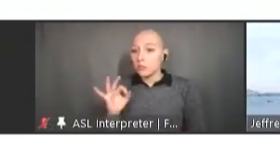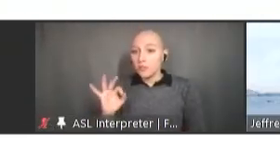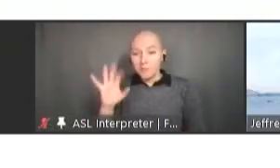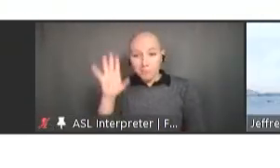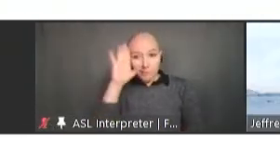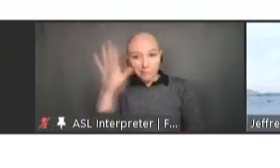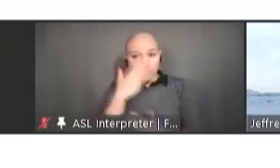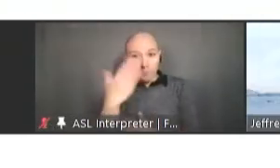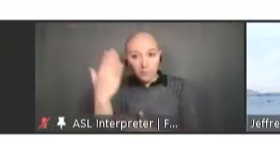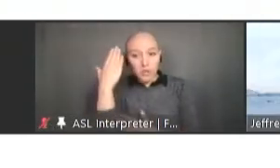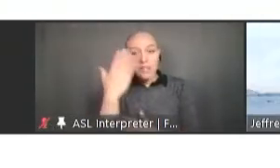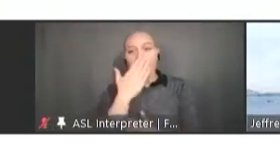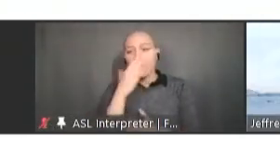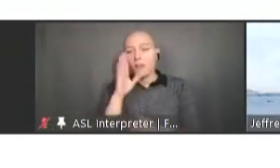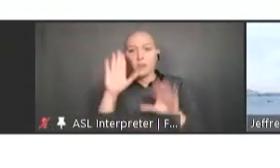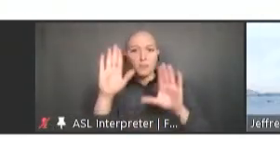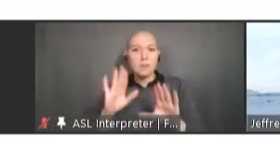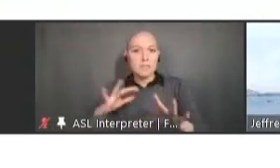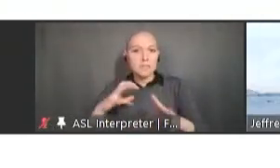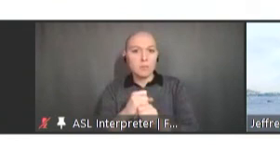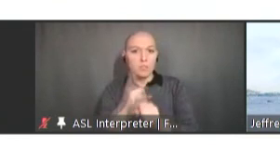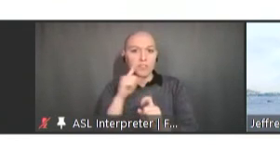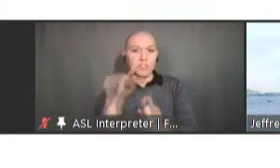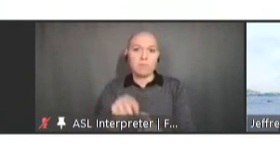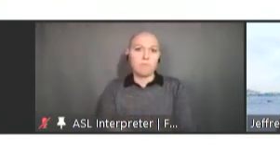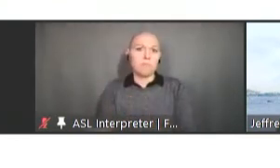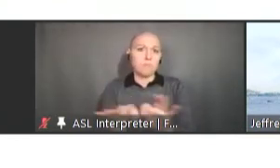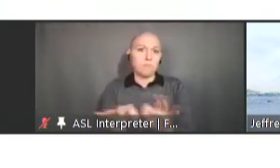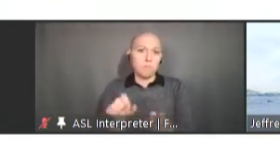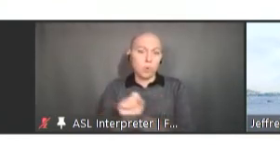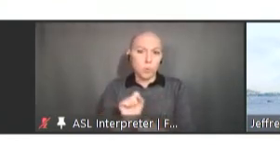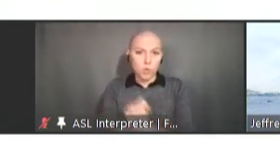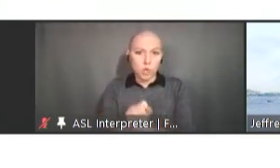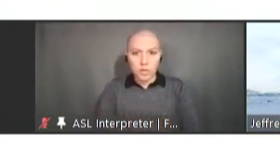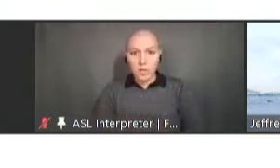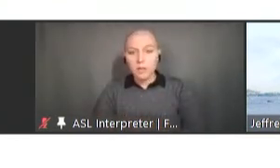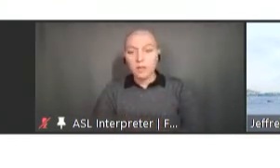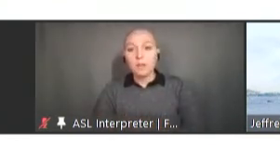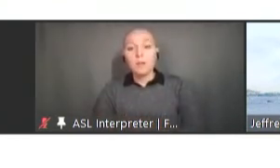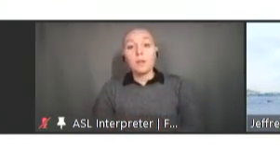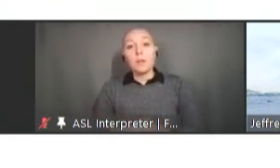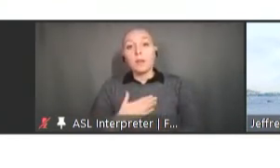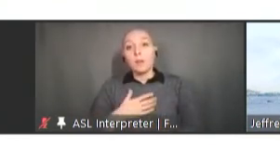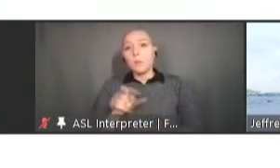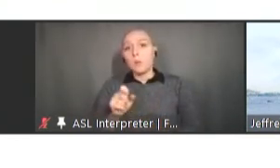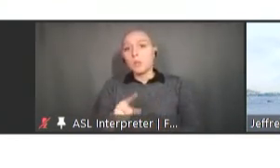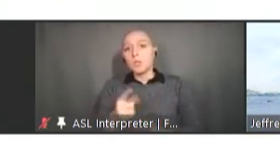really incredibly important work. My questions are maybe a little bit more on the mundane and